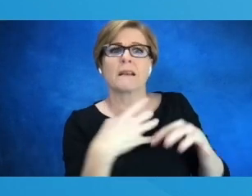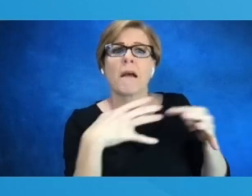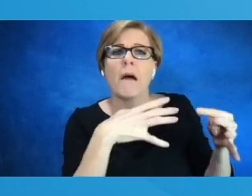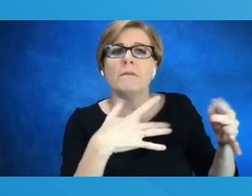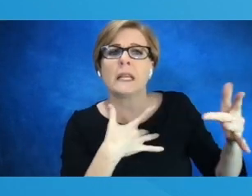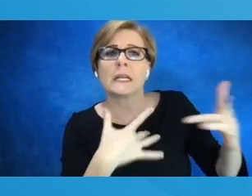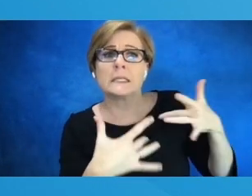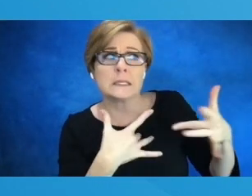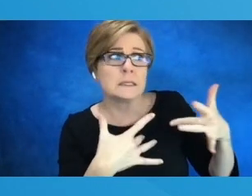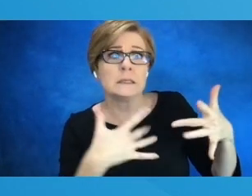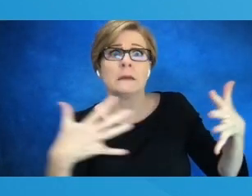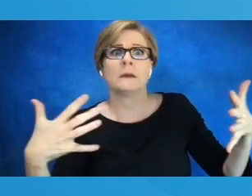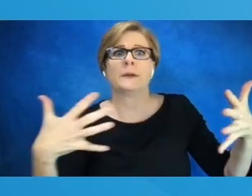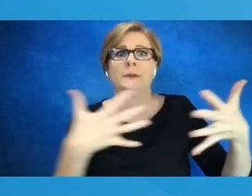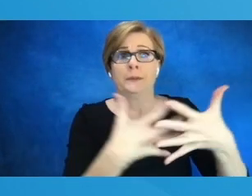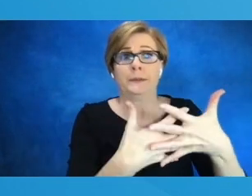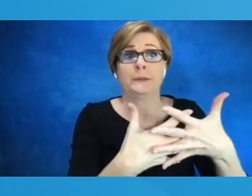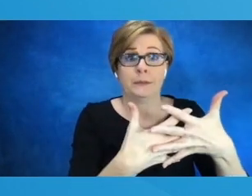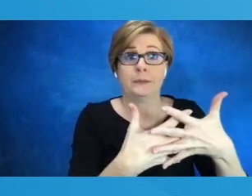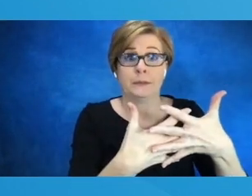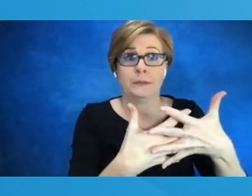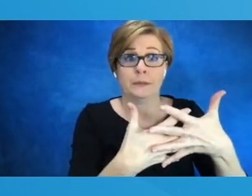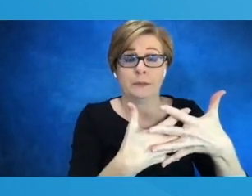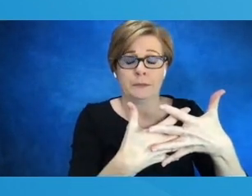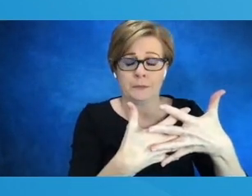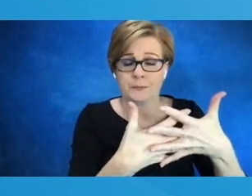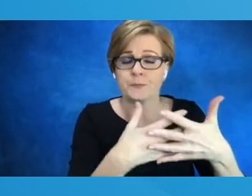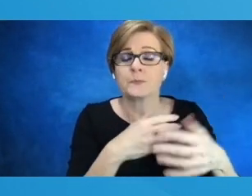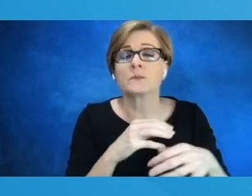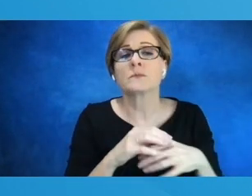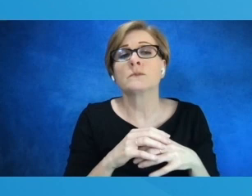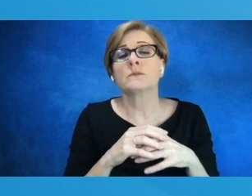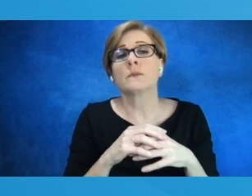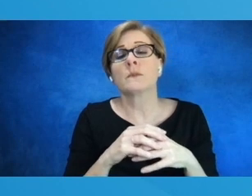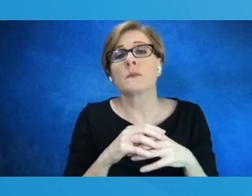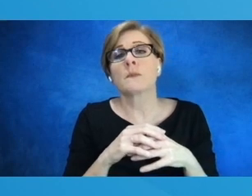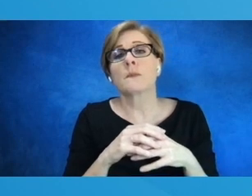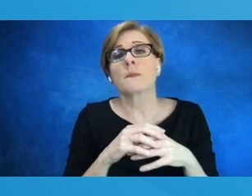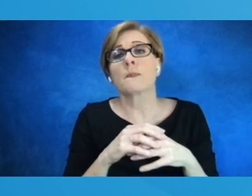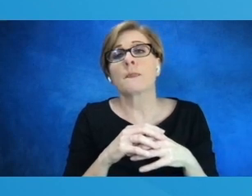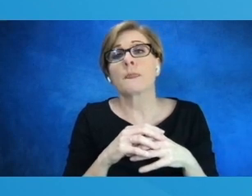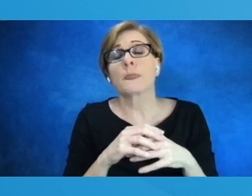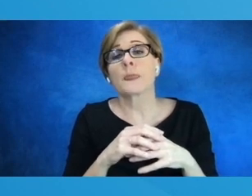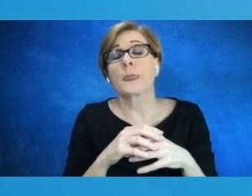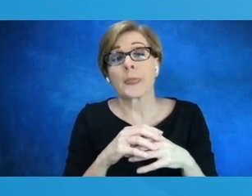Charge painting from 1883, nearly 20 years after the Civil War.